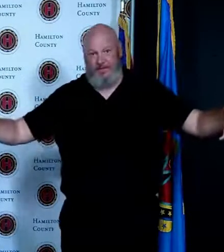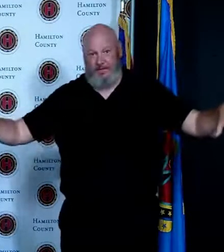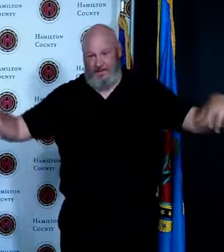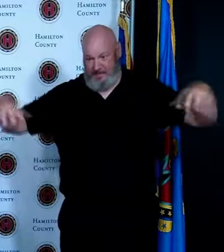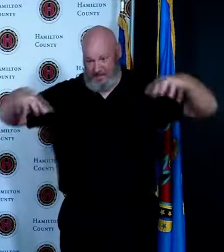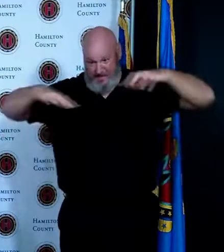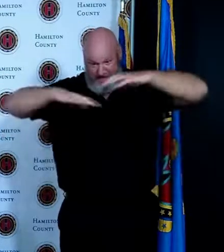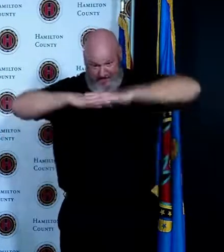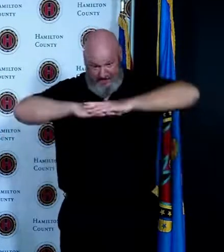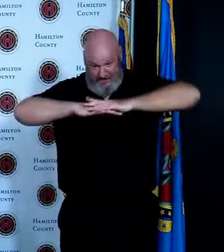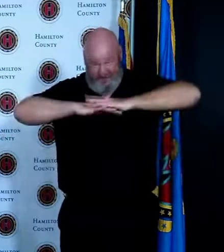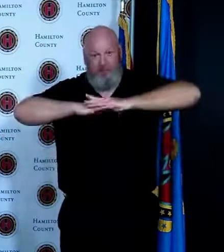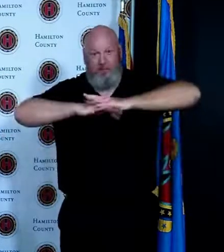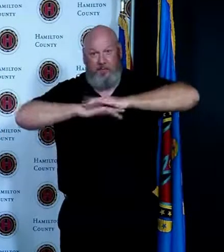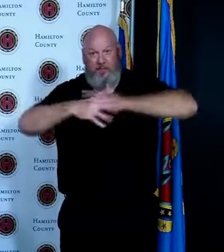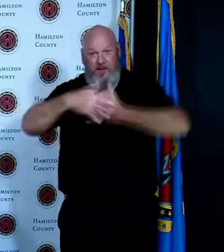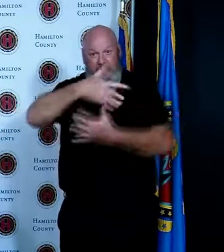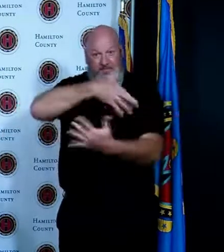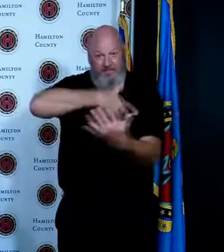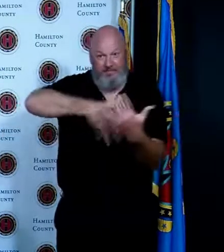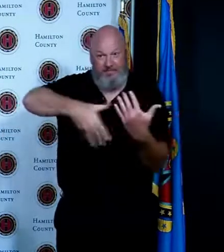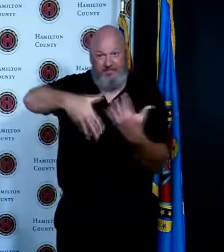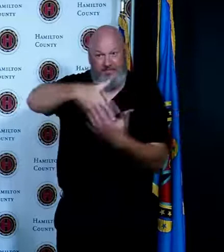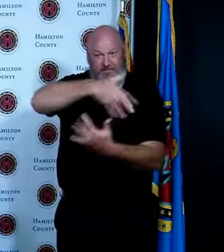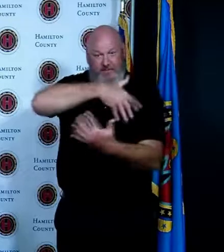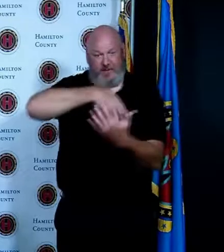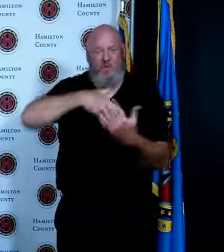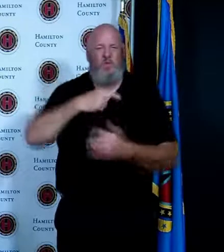creative ways to do them safely I would recommend outside I would recommend